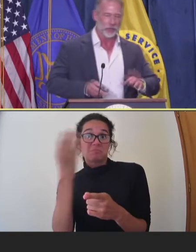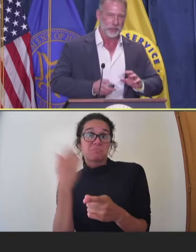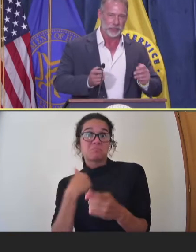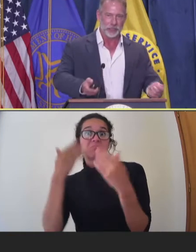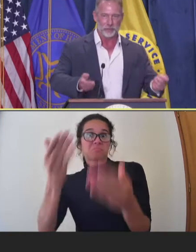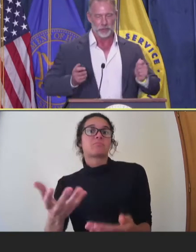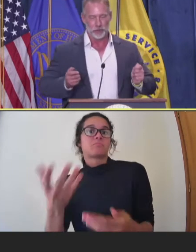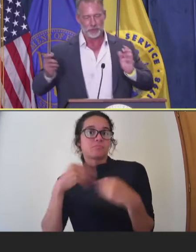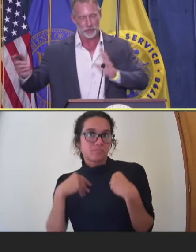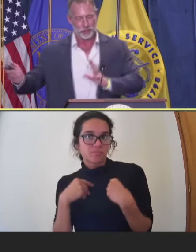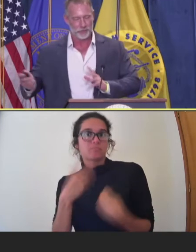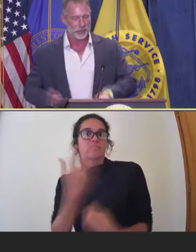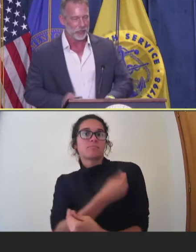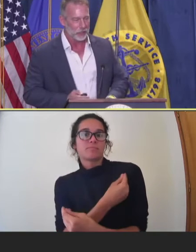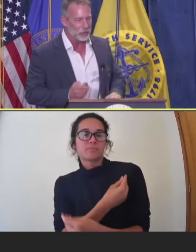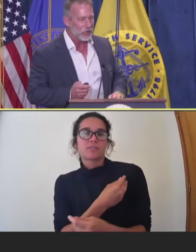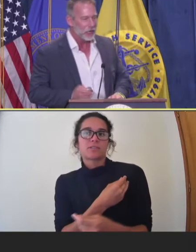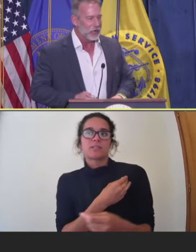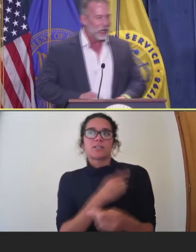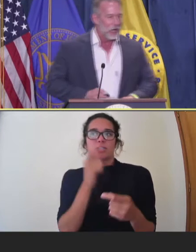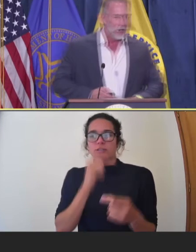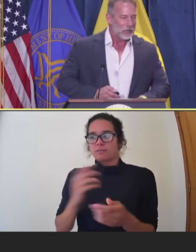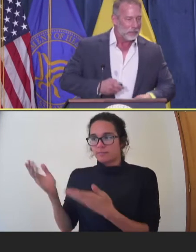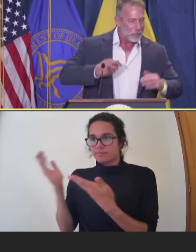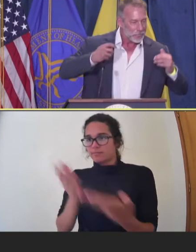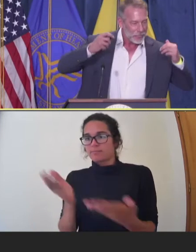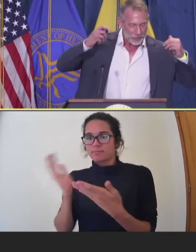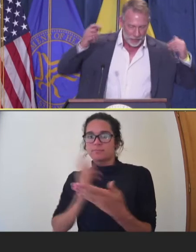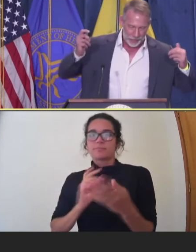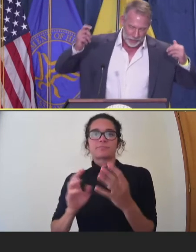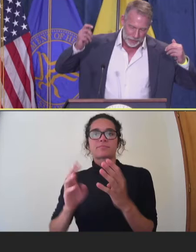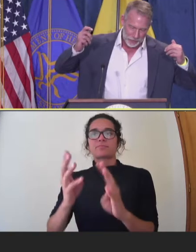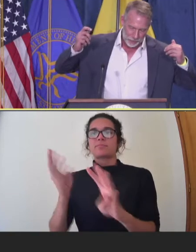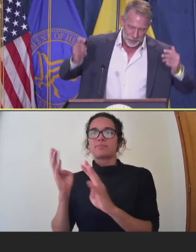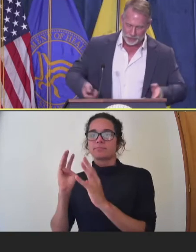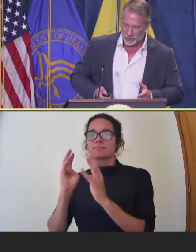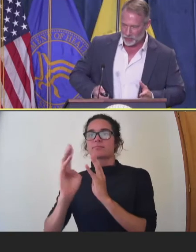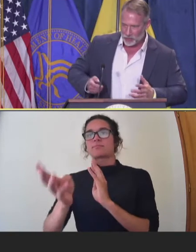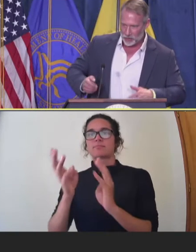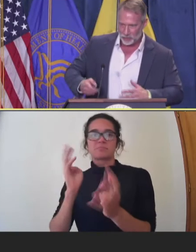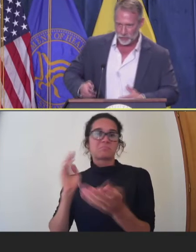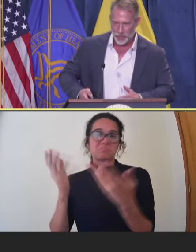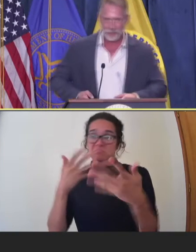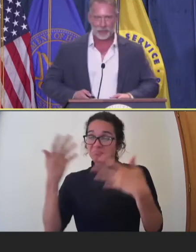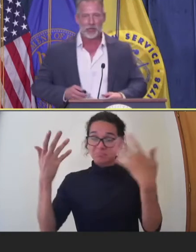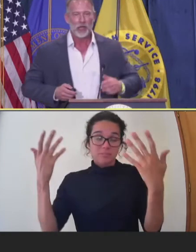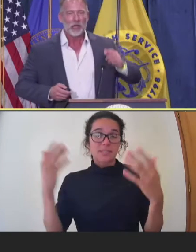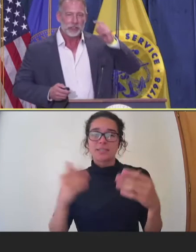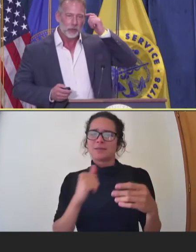have just like pulled it off the shelf and you go. And -- but that's not kind of what happened. So,